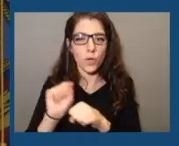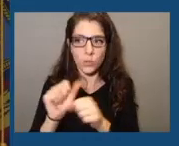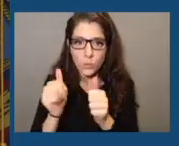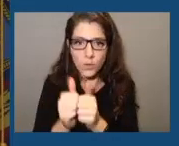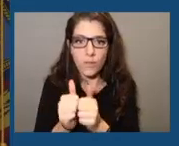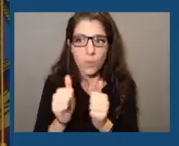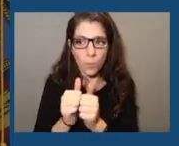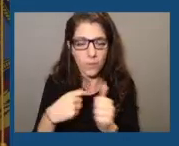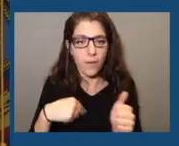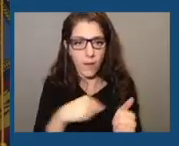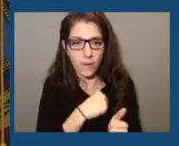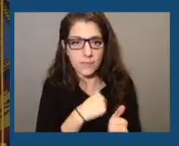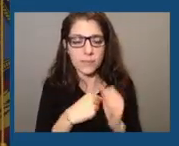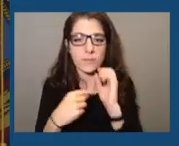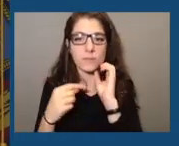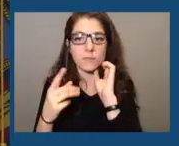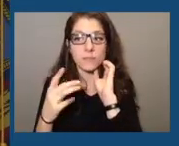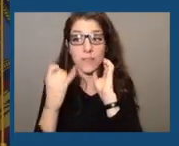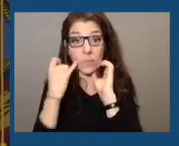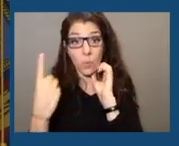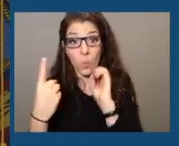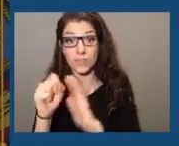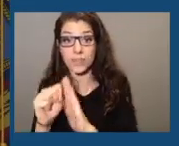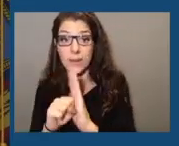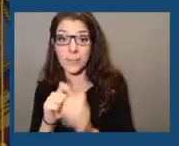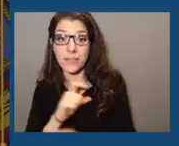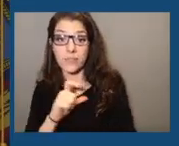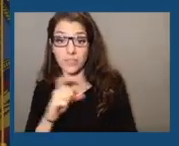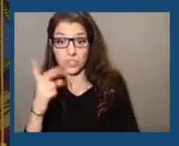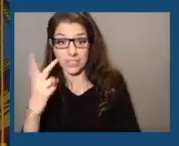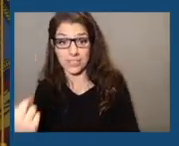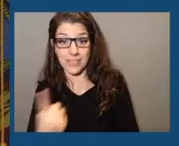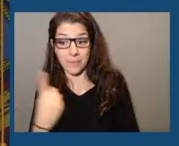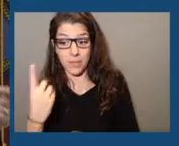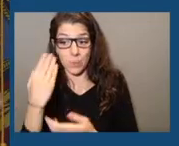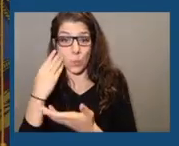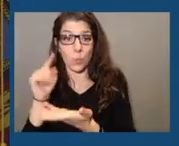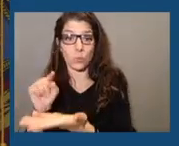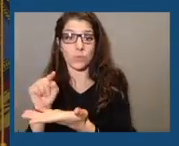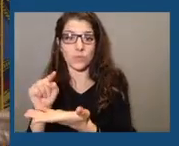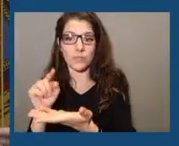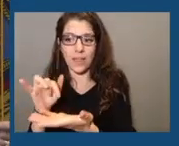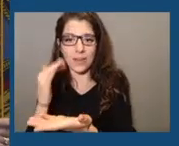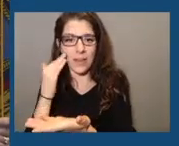because when one state police officer sees something knows something that knowledge should not stop at the border